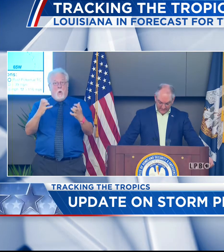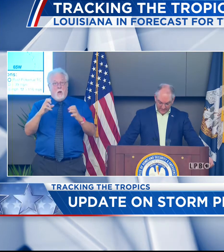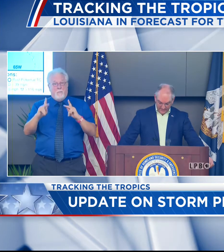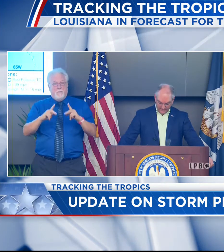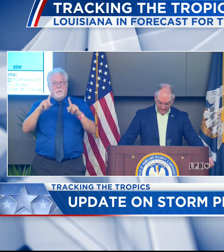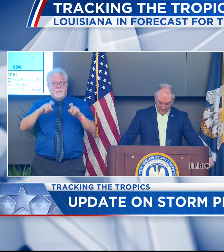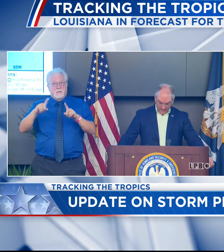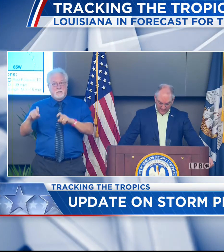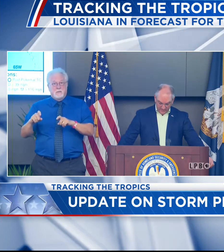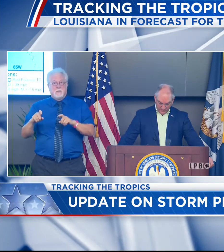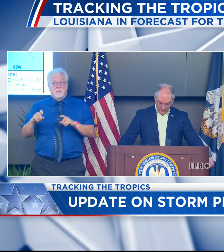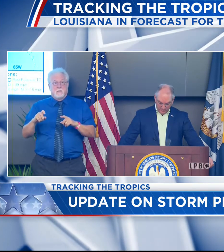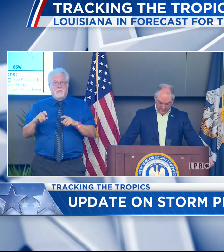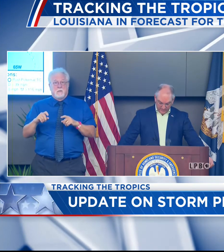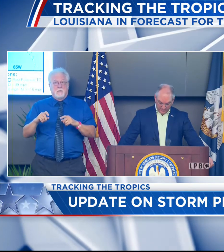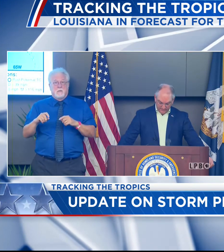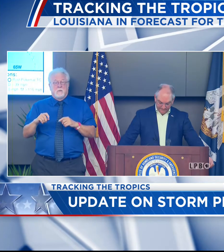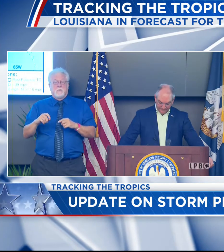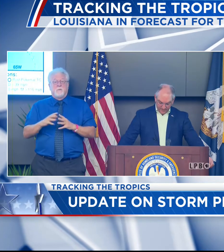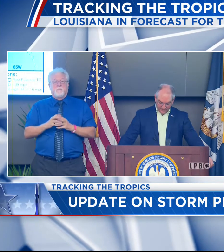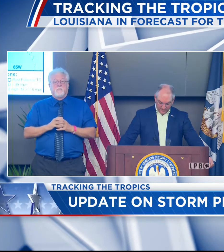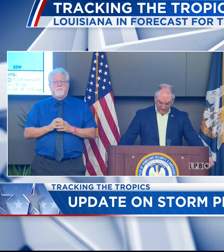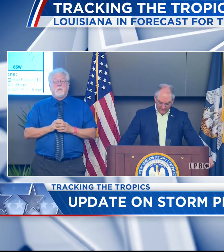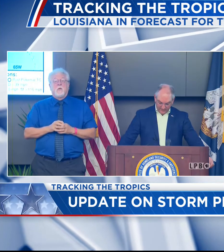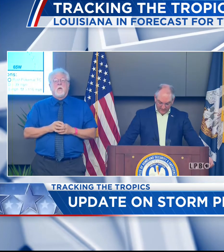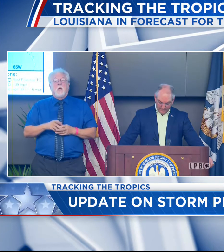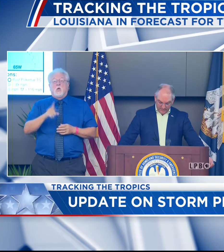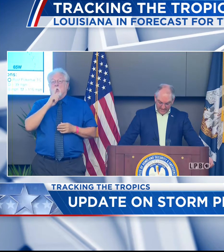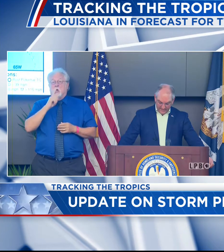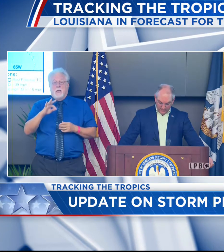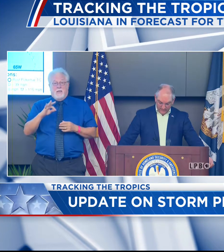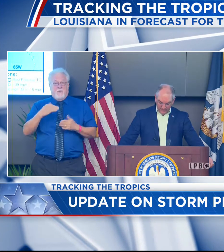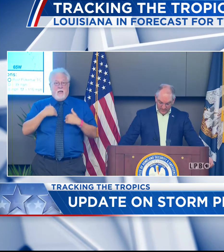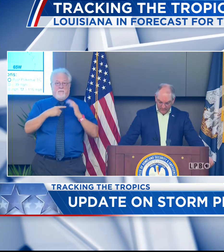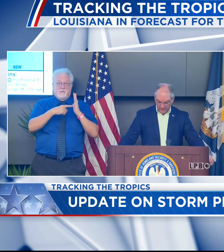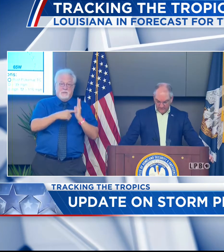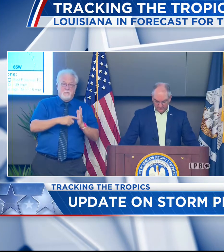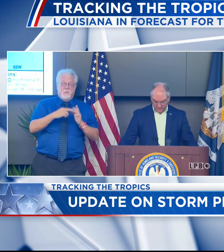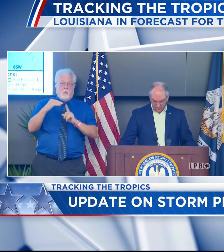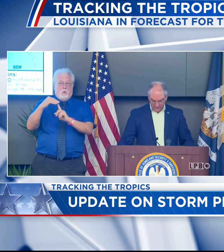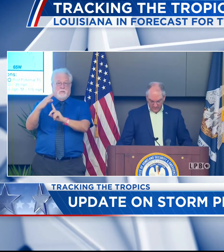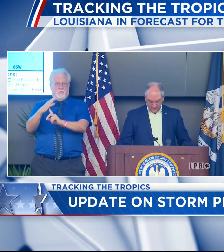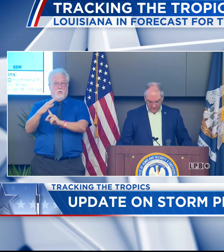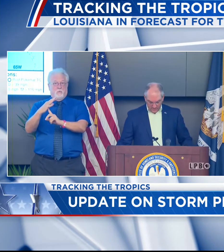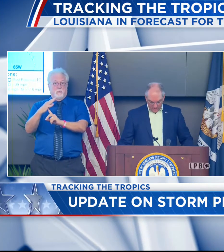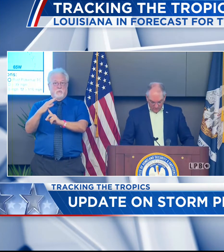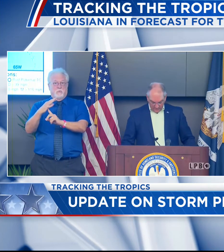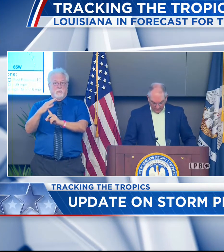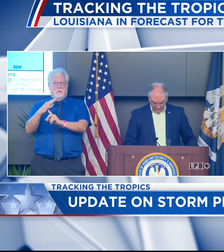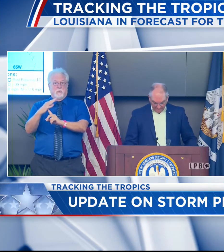WE WILL KEEP YOU UPDATED. BECAUSE OBVIOUSLY, TESTING IS INCREDIBLY IMPORTANT. AND WE WANT PEOPLE TO BE TESTED